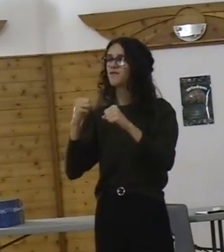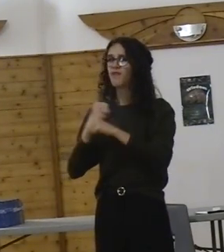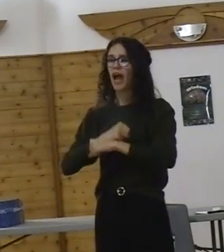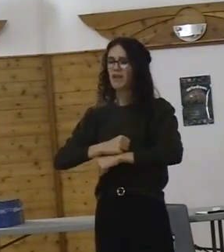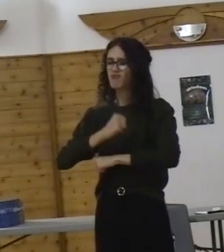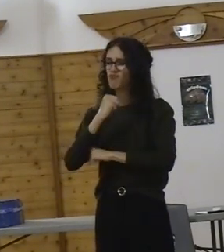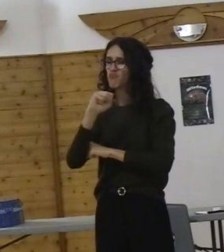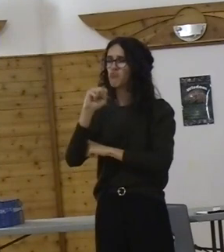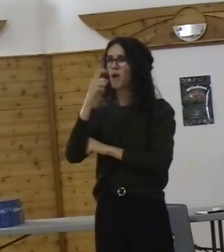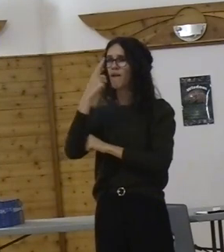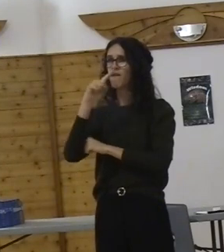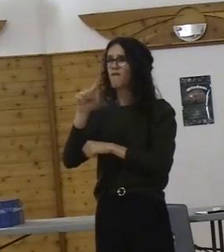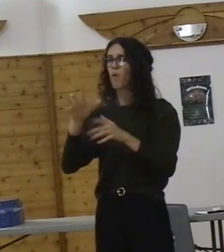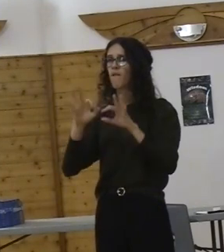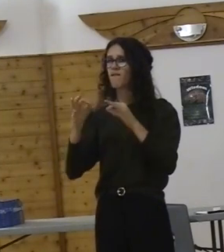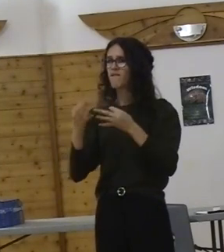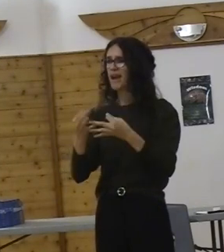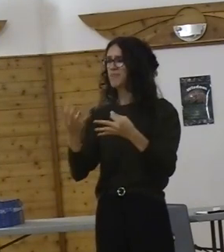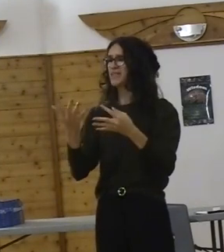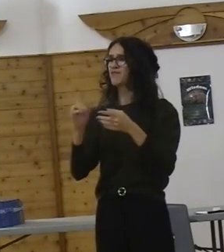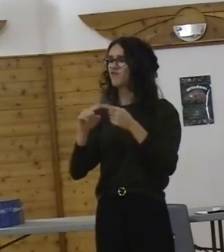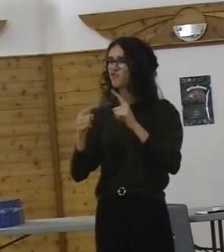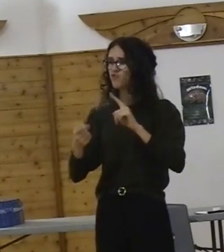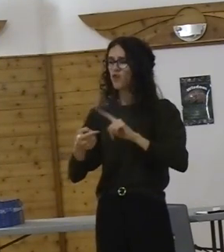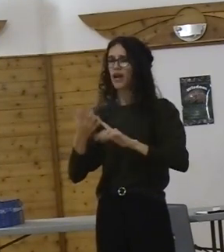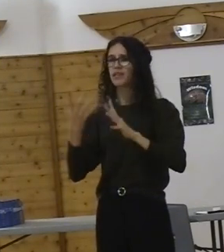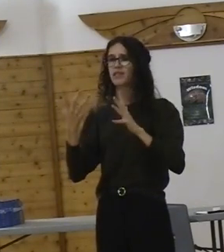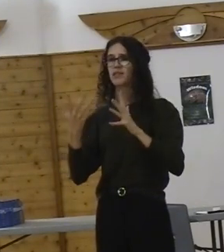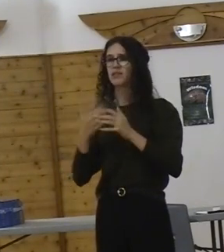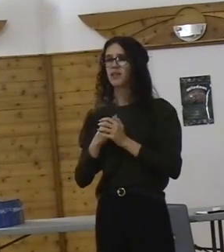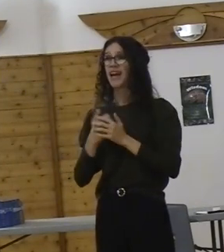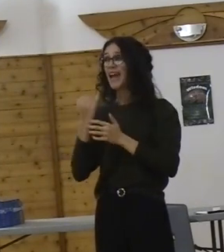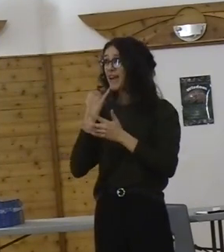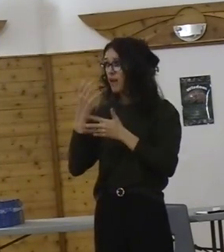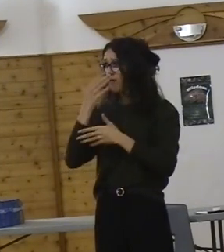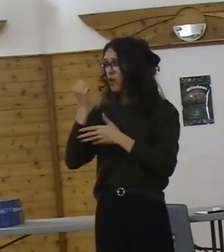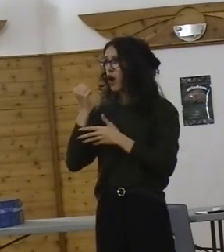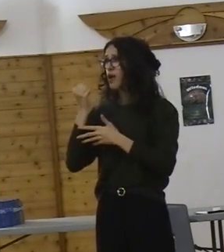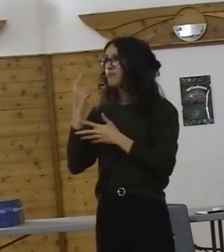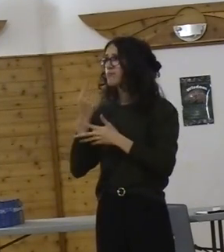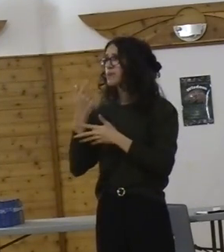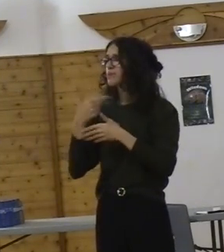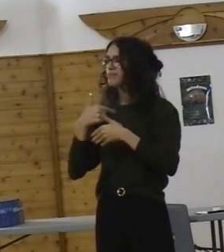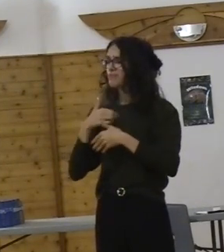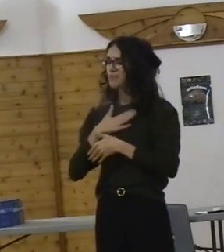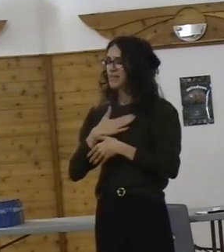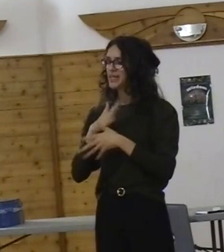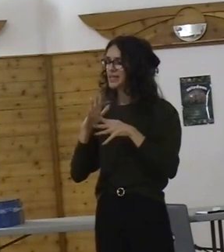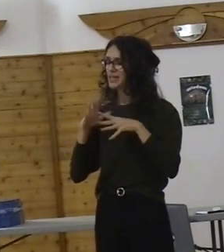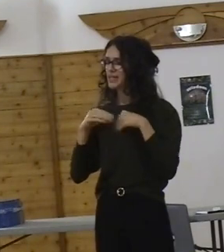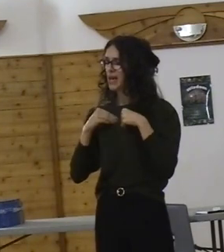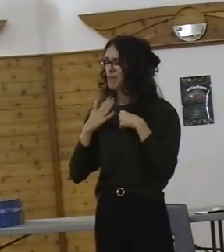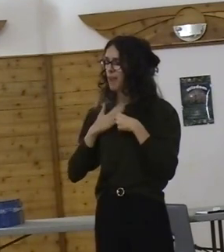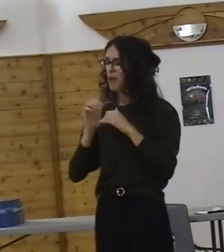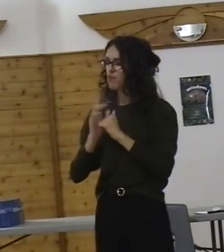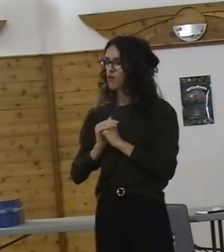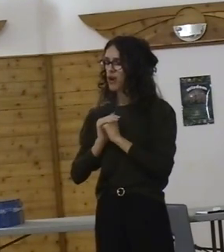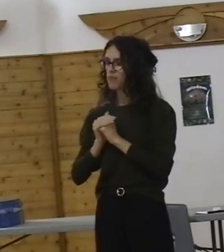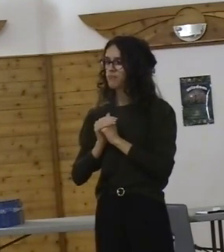if I've forgotten anything creator please accept my sound prayers thank you, God, I say. God be the welcome out tonight